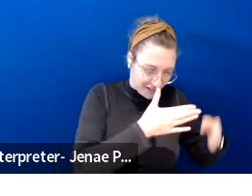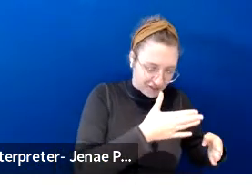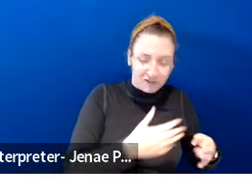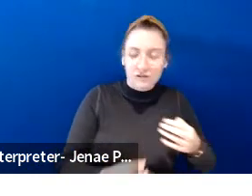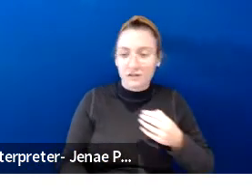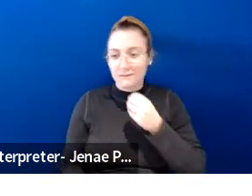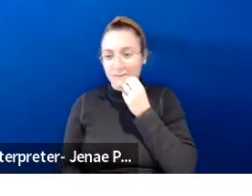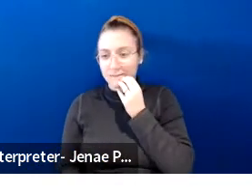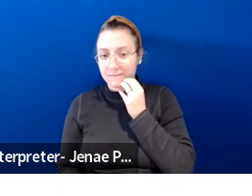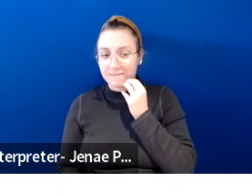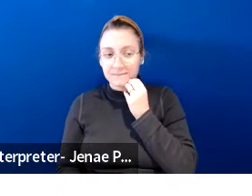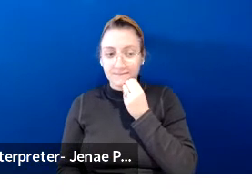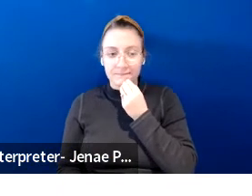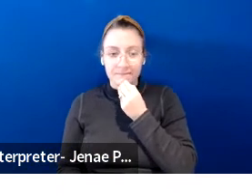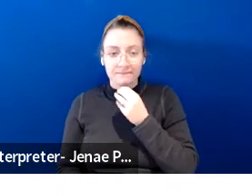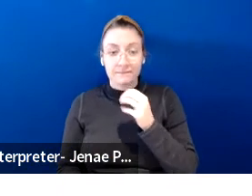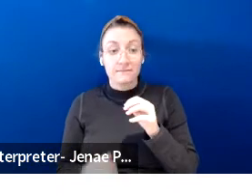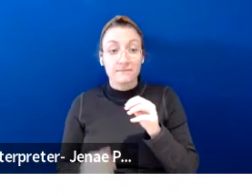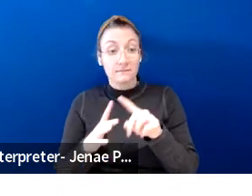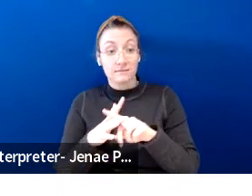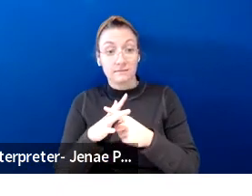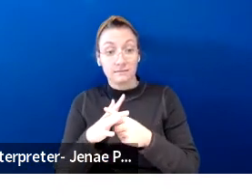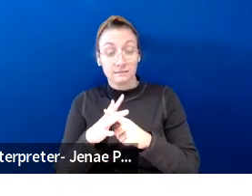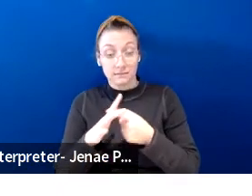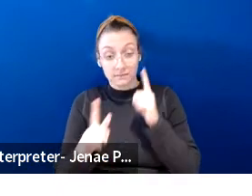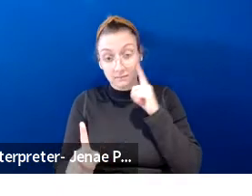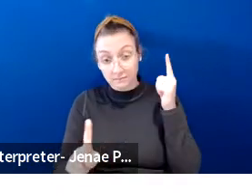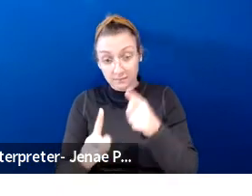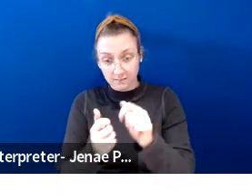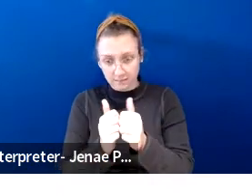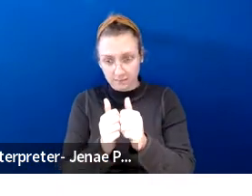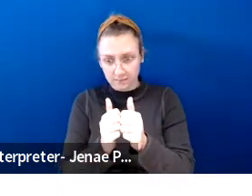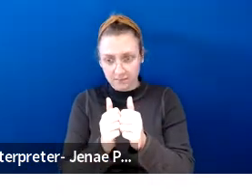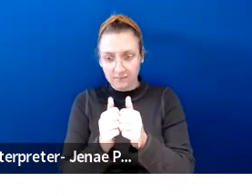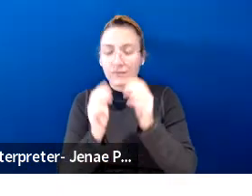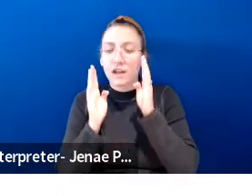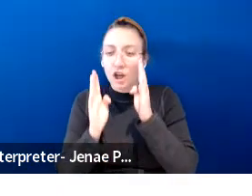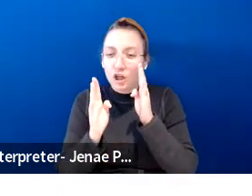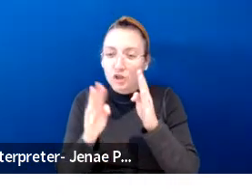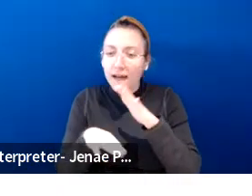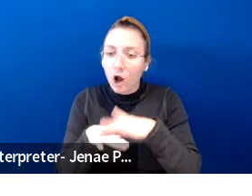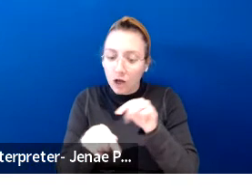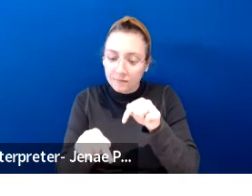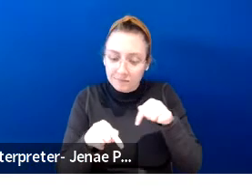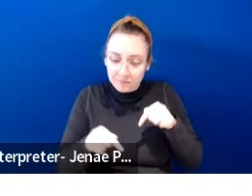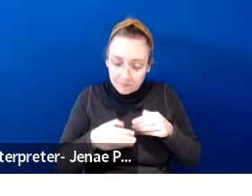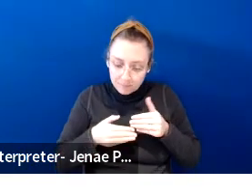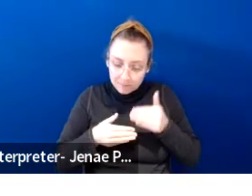Begin your pursuit of a of a of a goal by concentrating again on that first set goals. So we want to help our students understand that